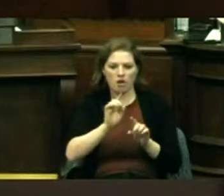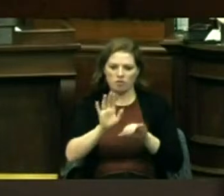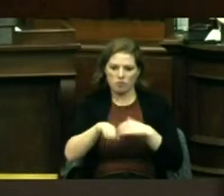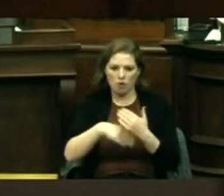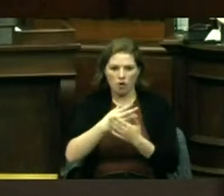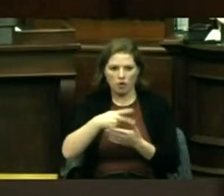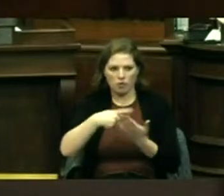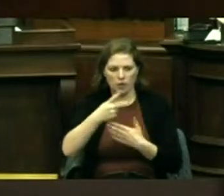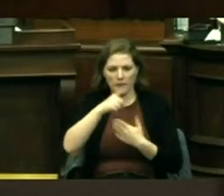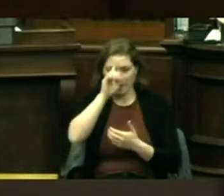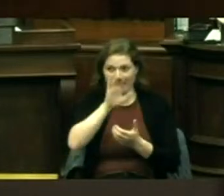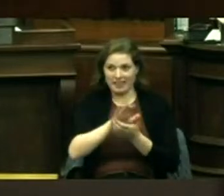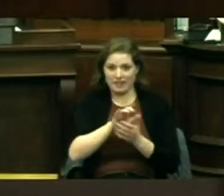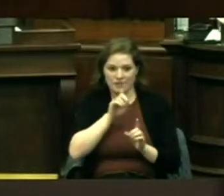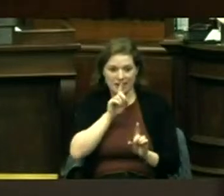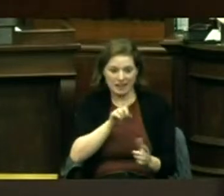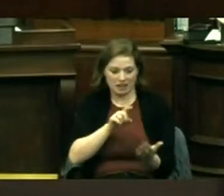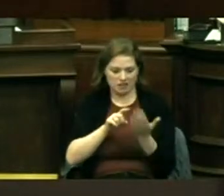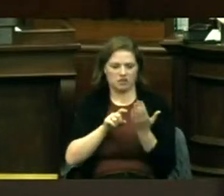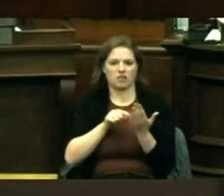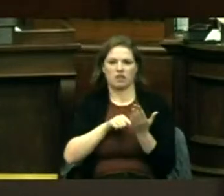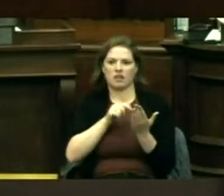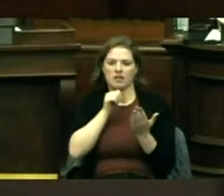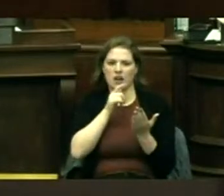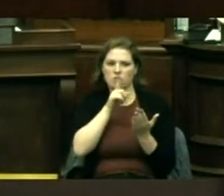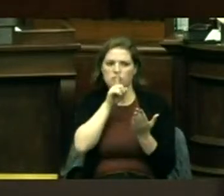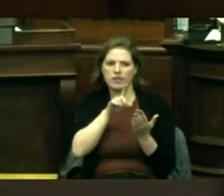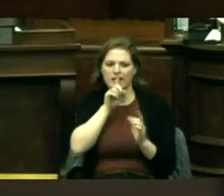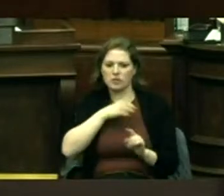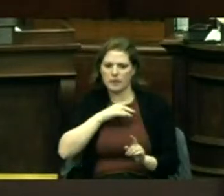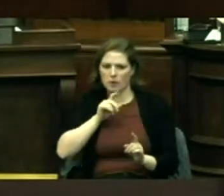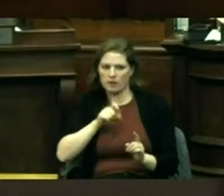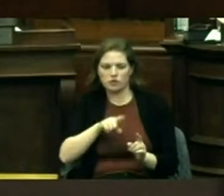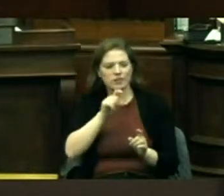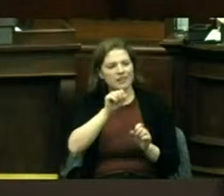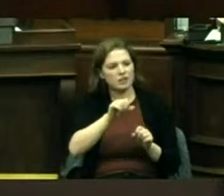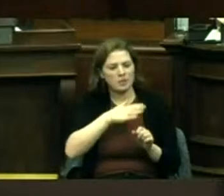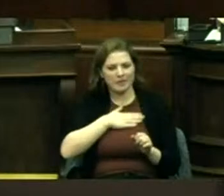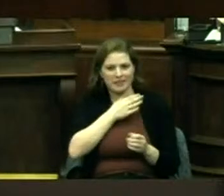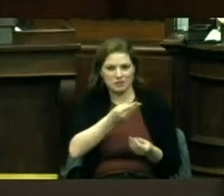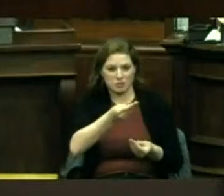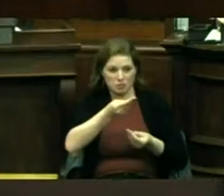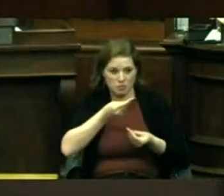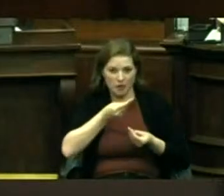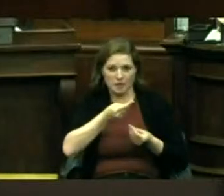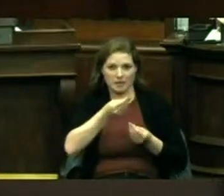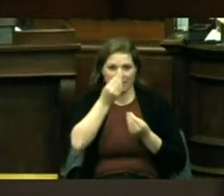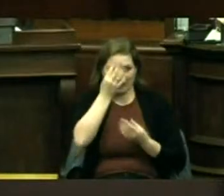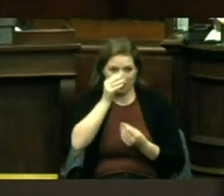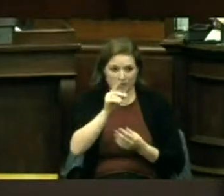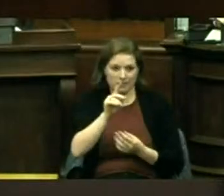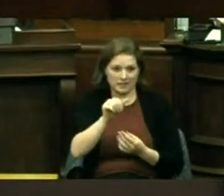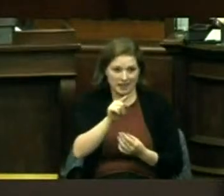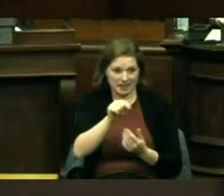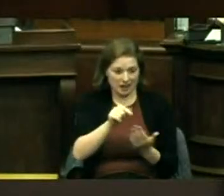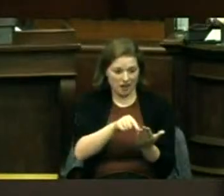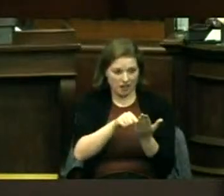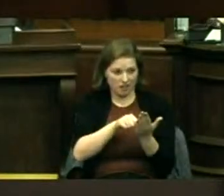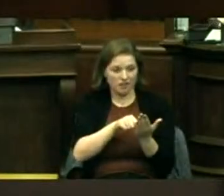school that each consultant served during the summer for all programs? And I believe the answer that was given it wasn't